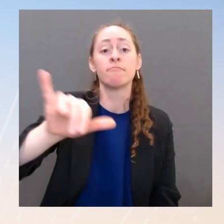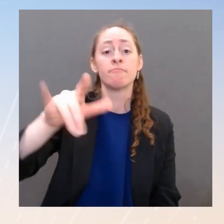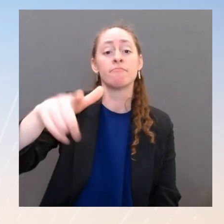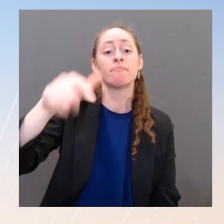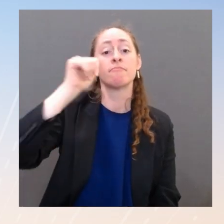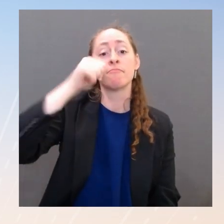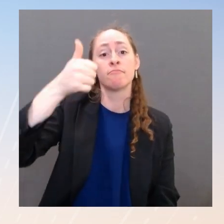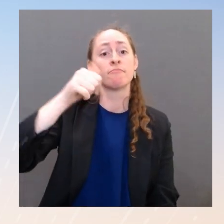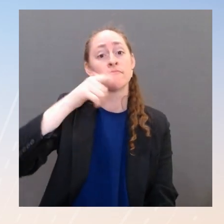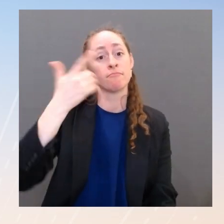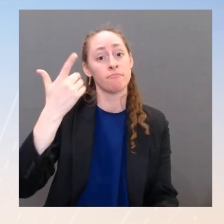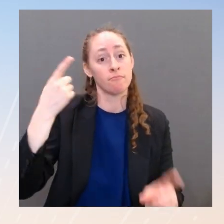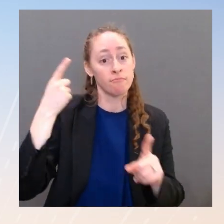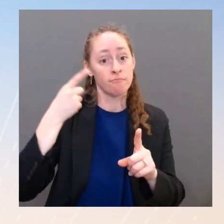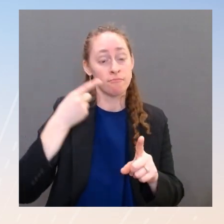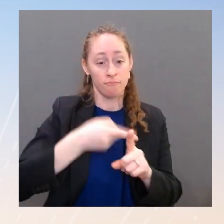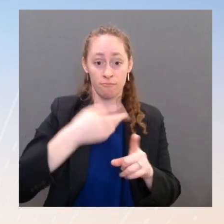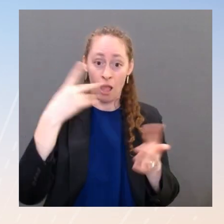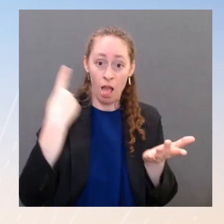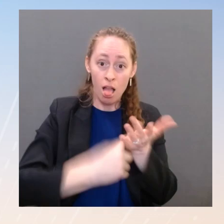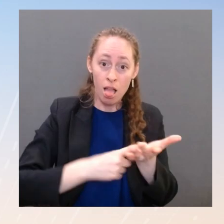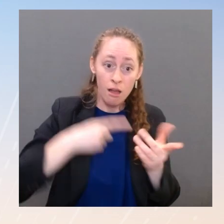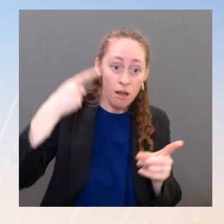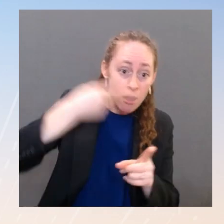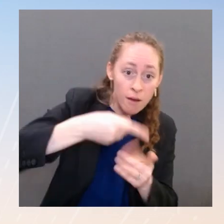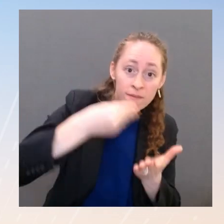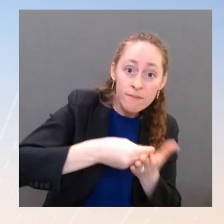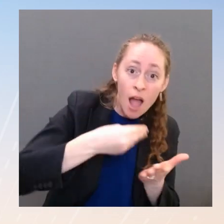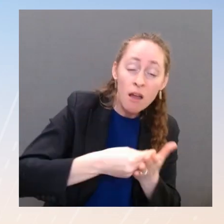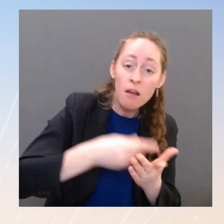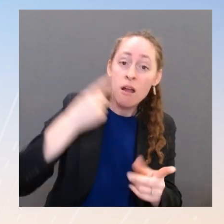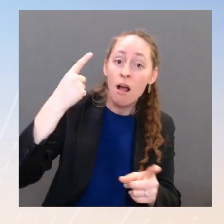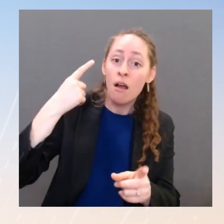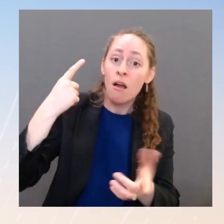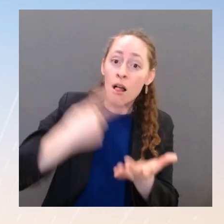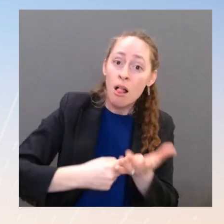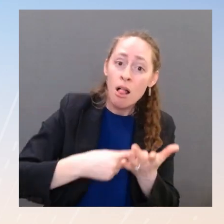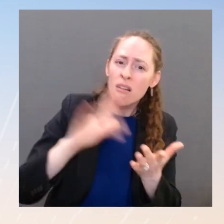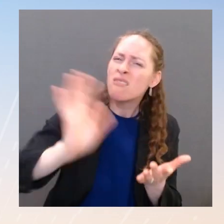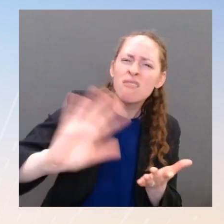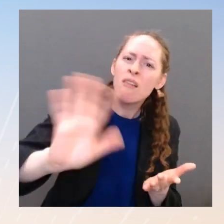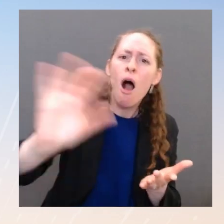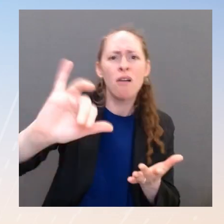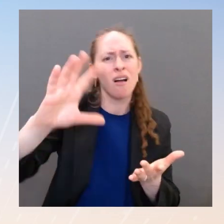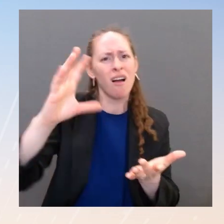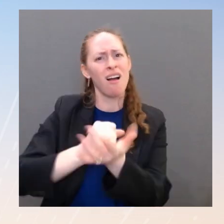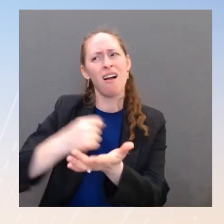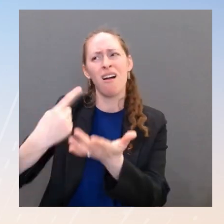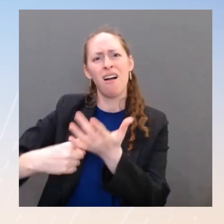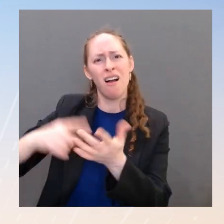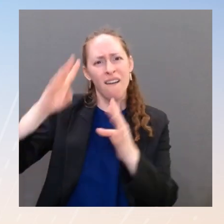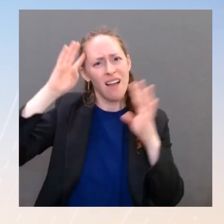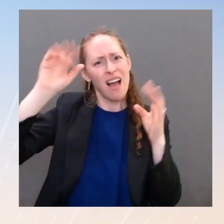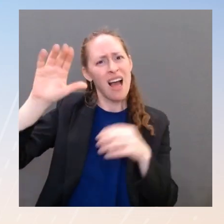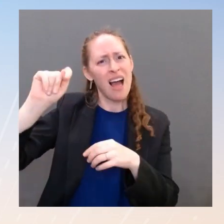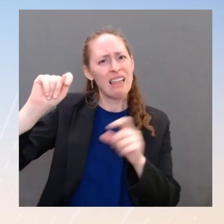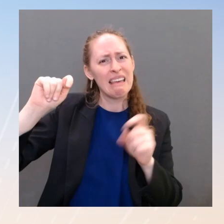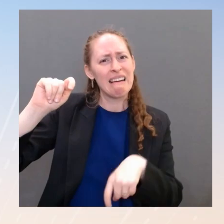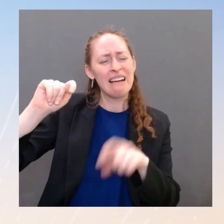and how important it is to ensure we have access to semiconductors so we can continue to support not only the defense industry, but other industries across the country.